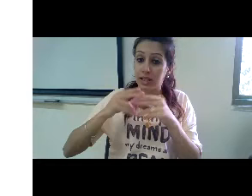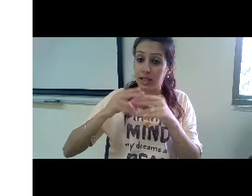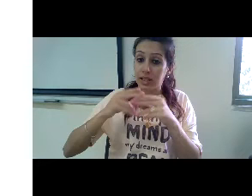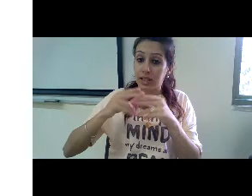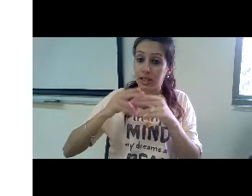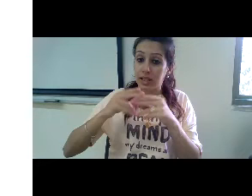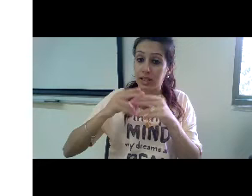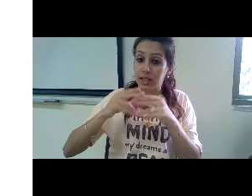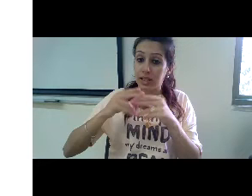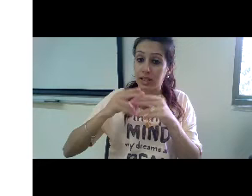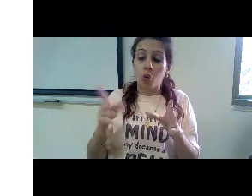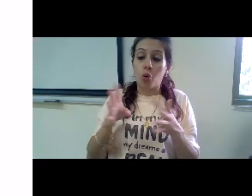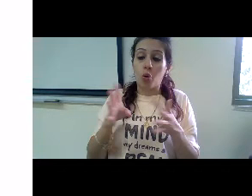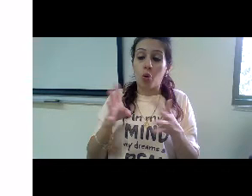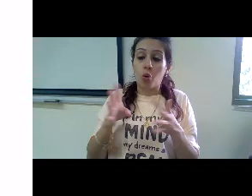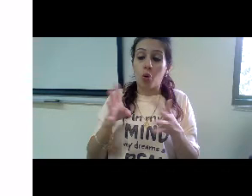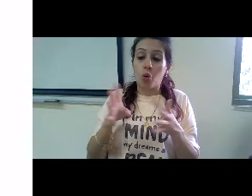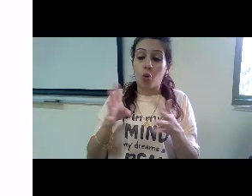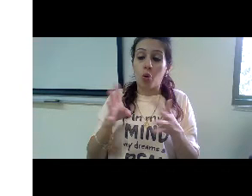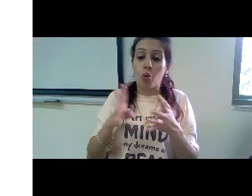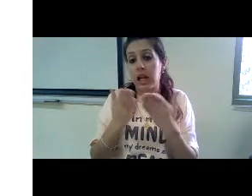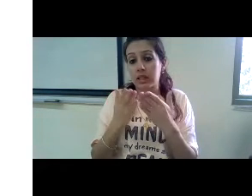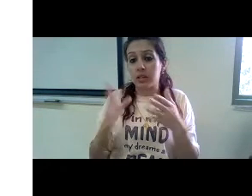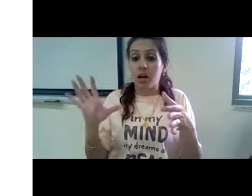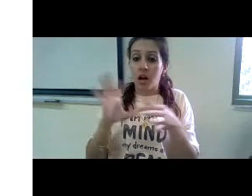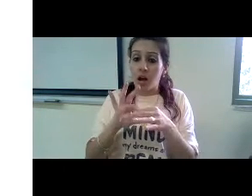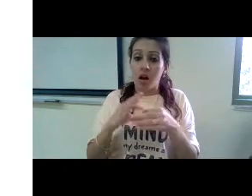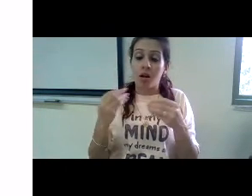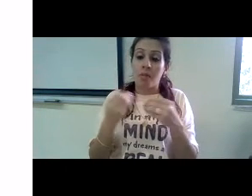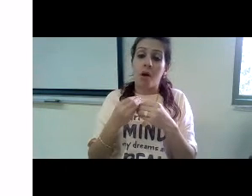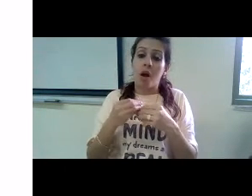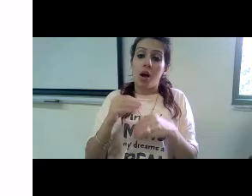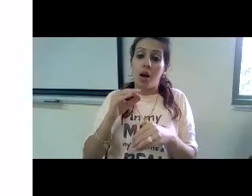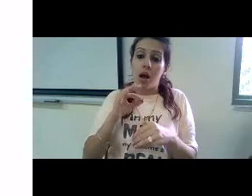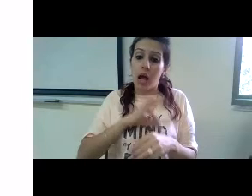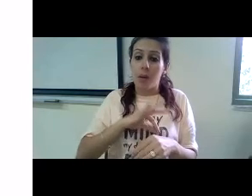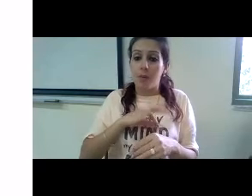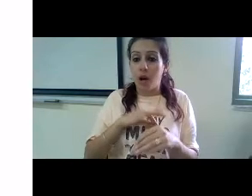Benefit from model-inclusive schools in order to share